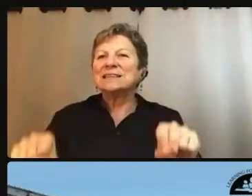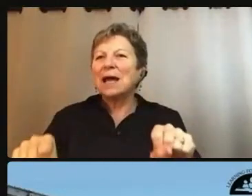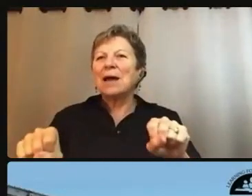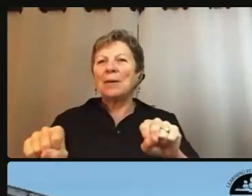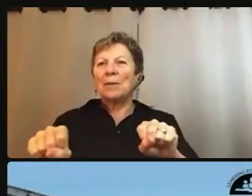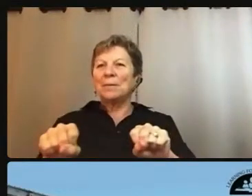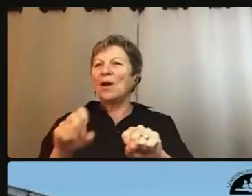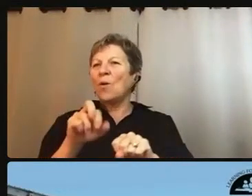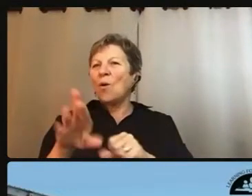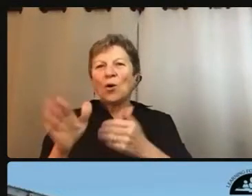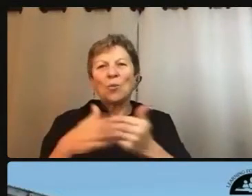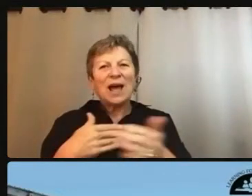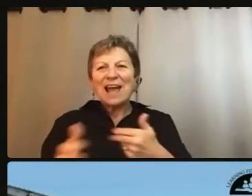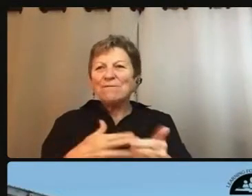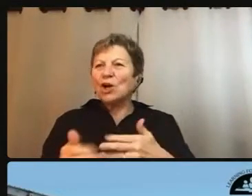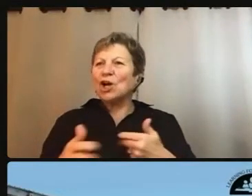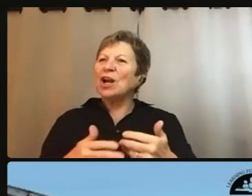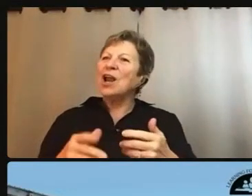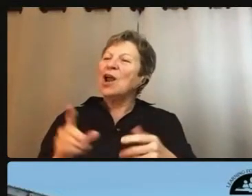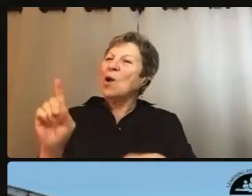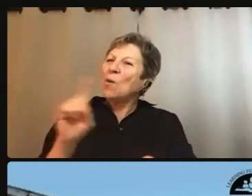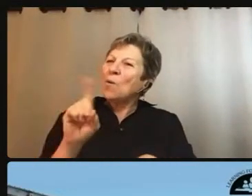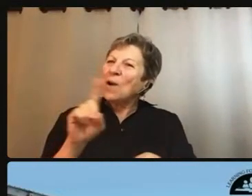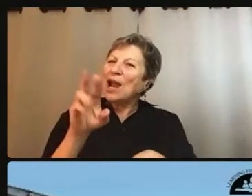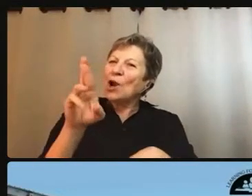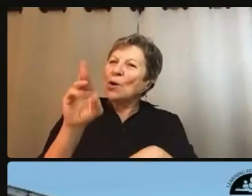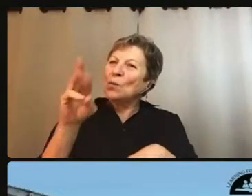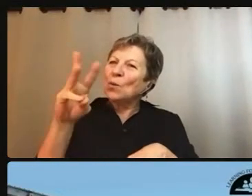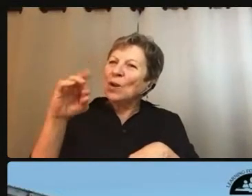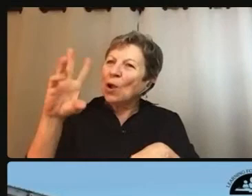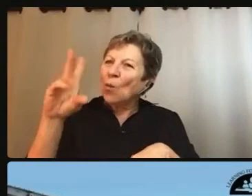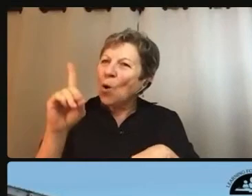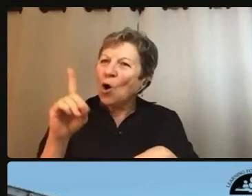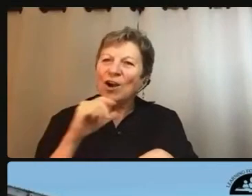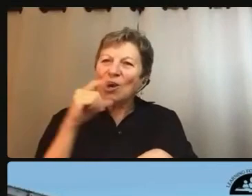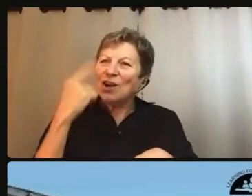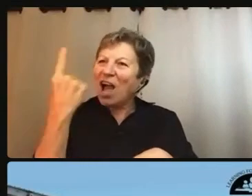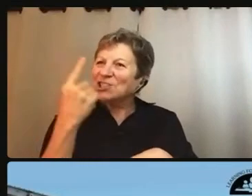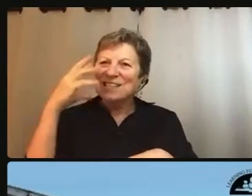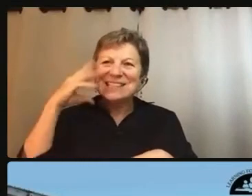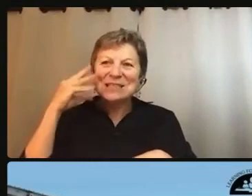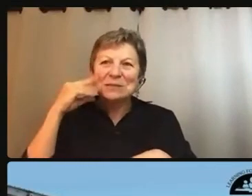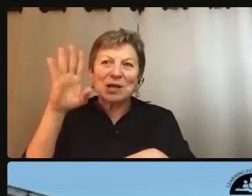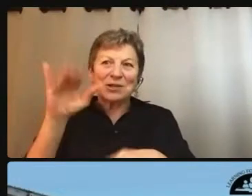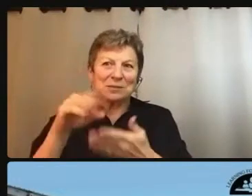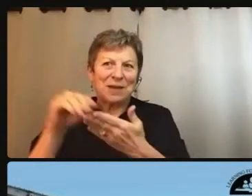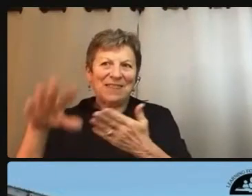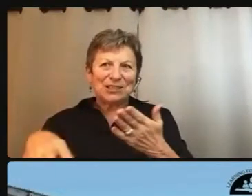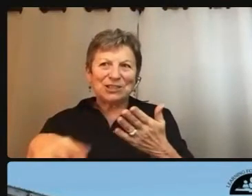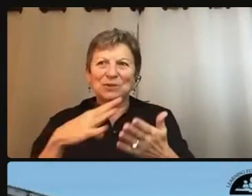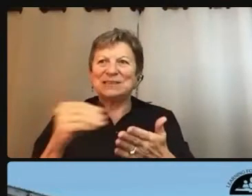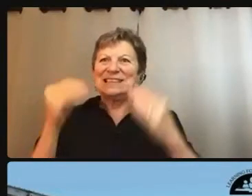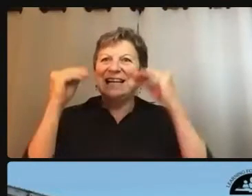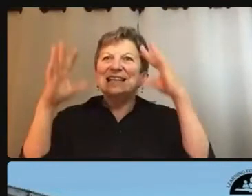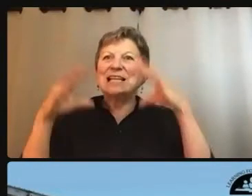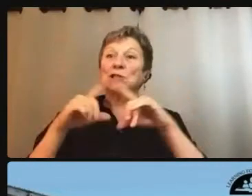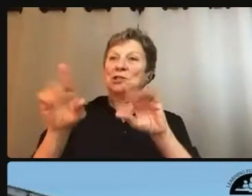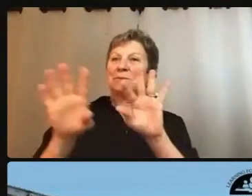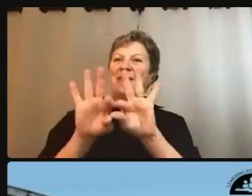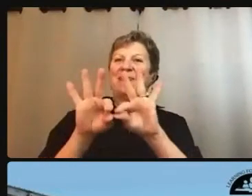IT A MERIT SYSTEM OR OR